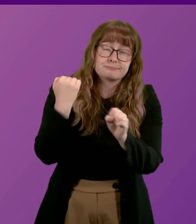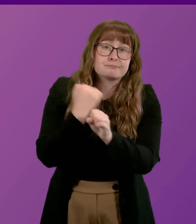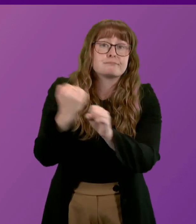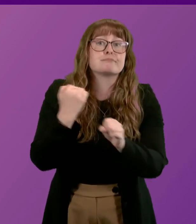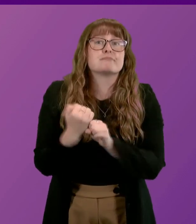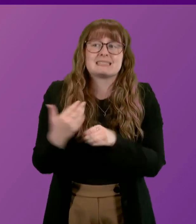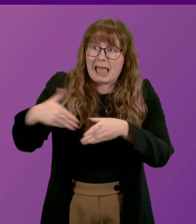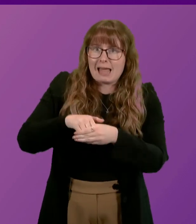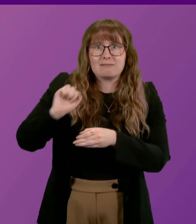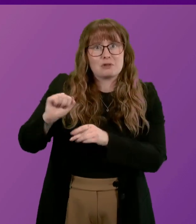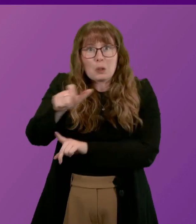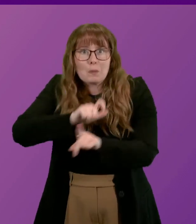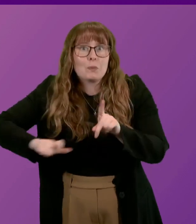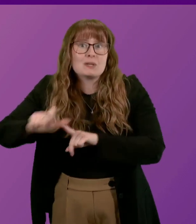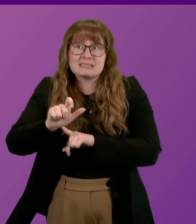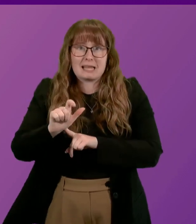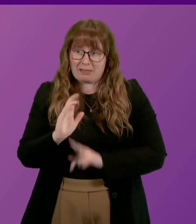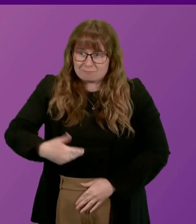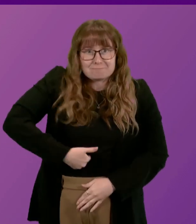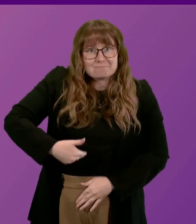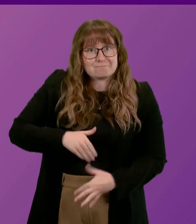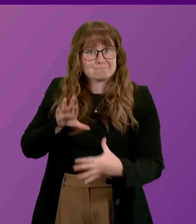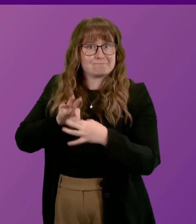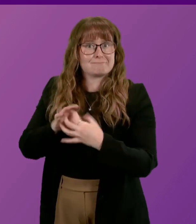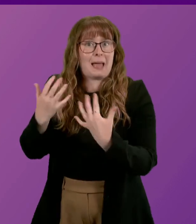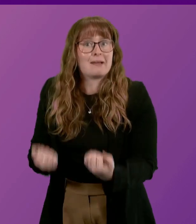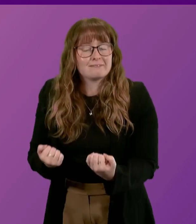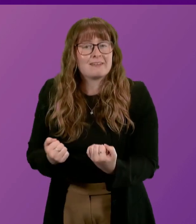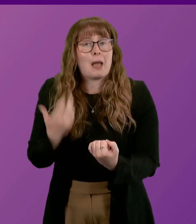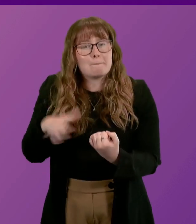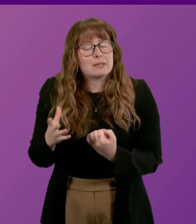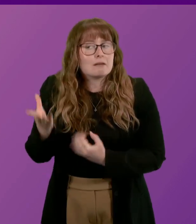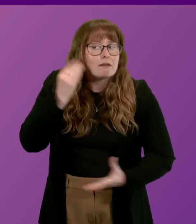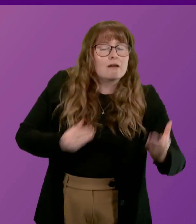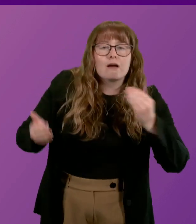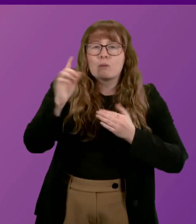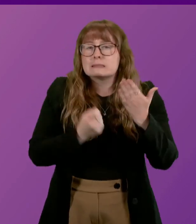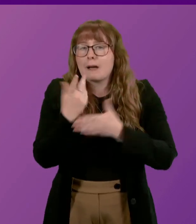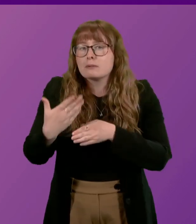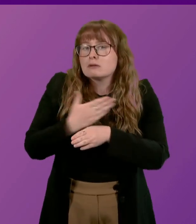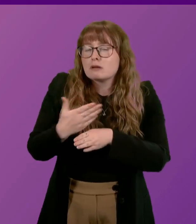the local community’s DNA. I have listened to the exchanges so far and I ask the First Minister to